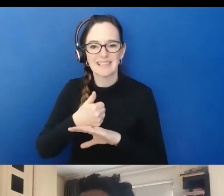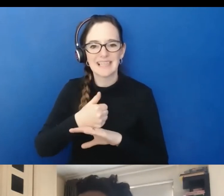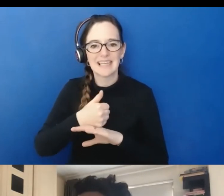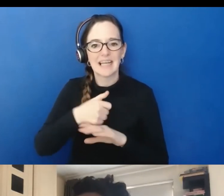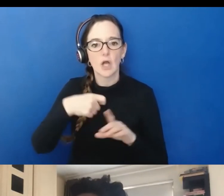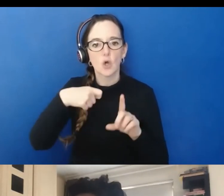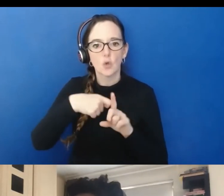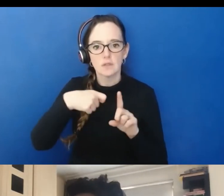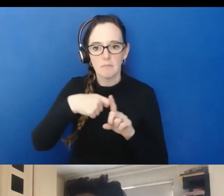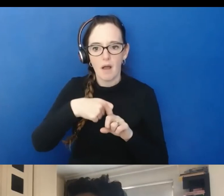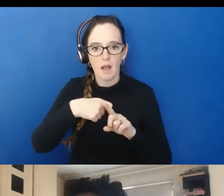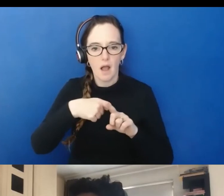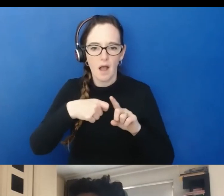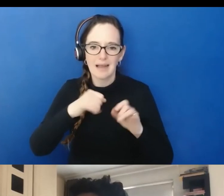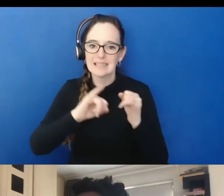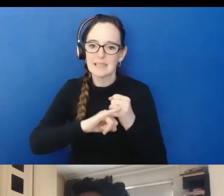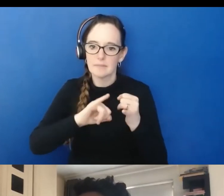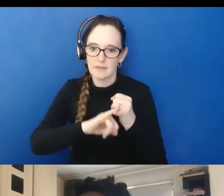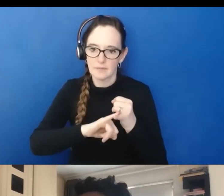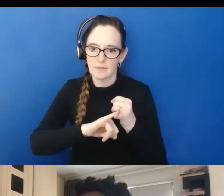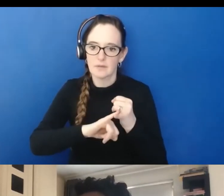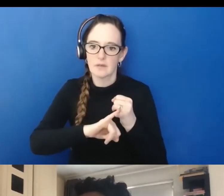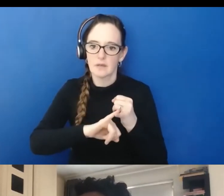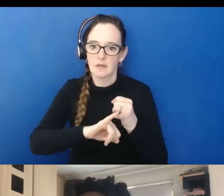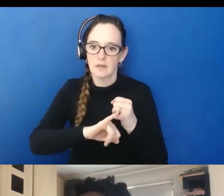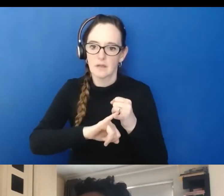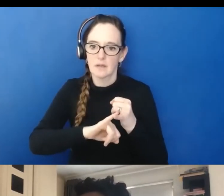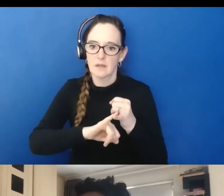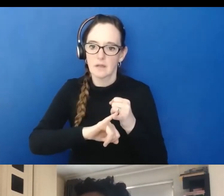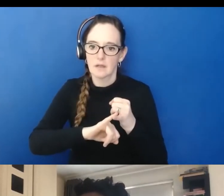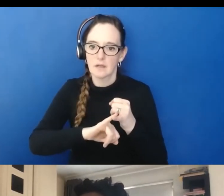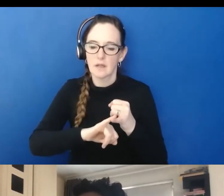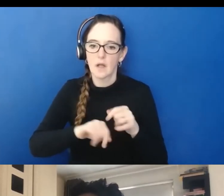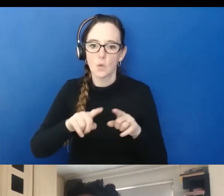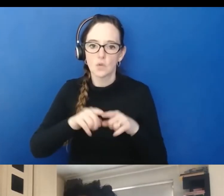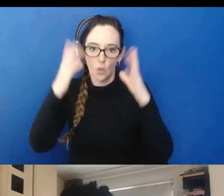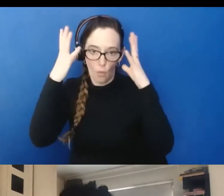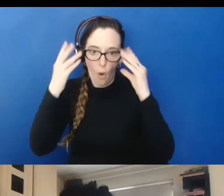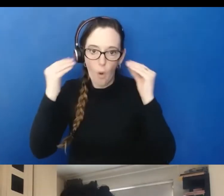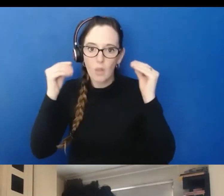Berlin and also the Van Arbu in the Netherlands who ve both